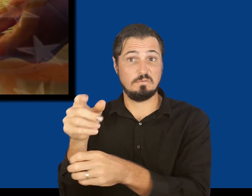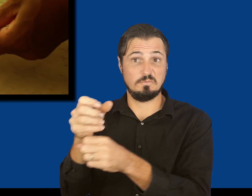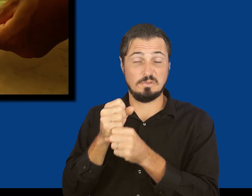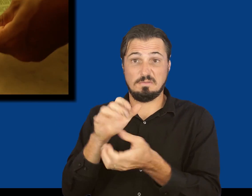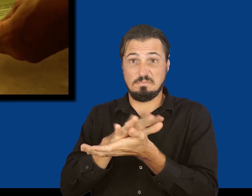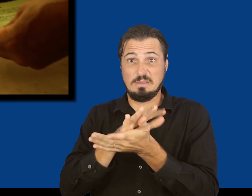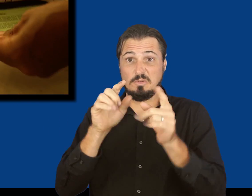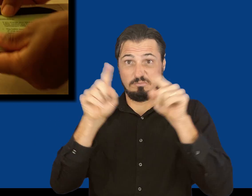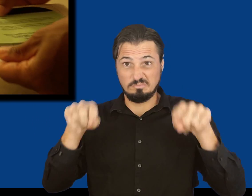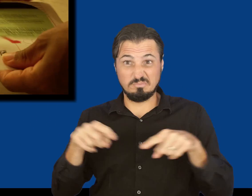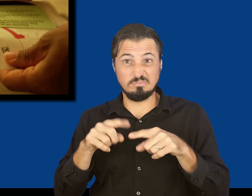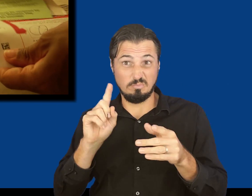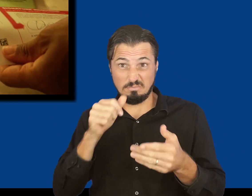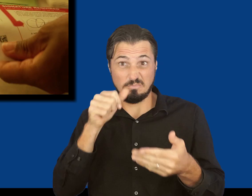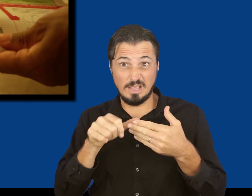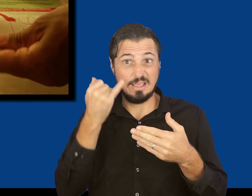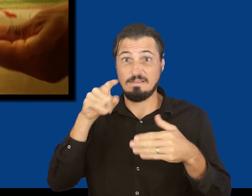you receive the mail ballot that you haven't submitted.